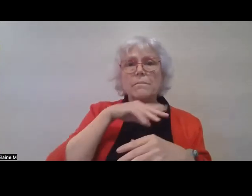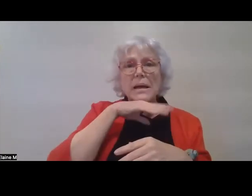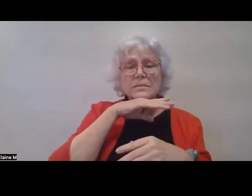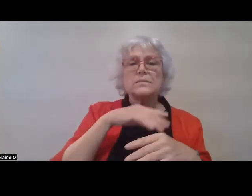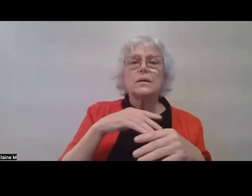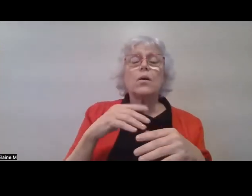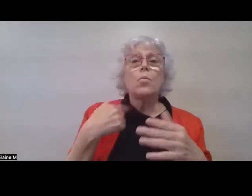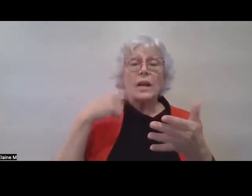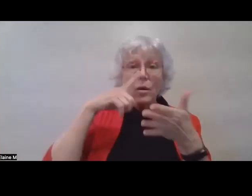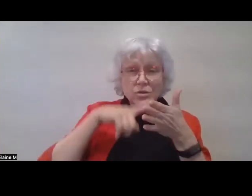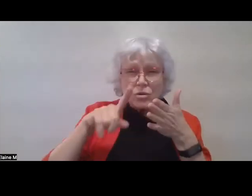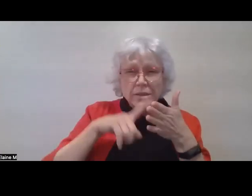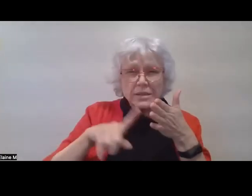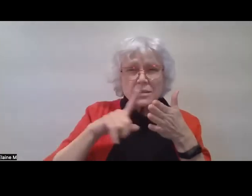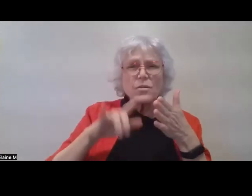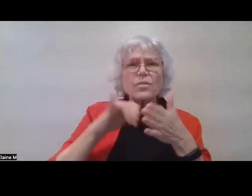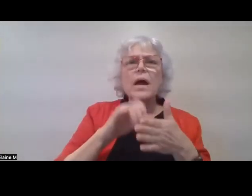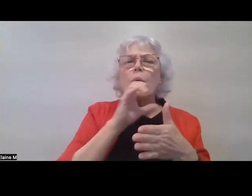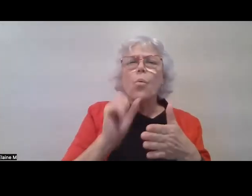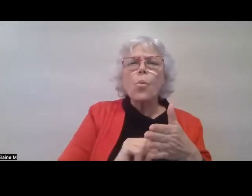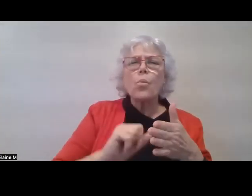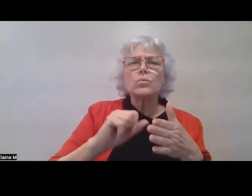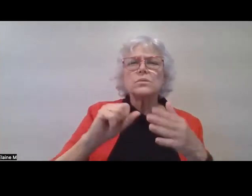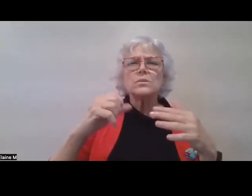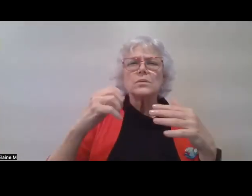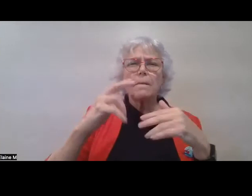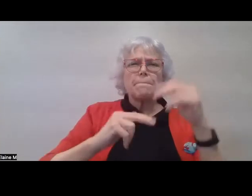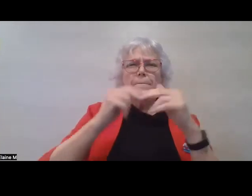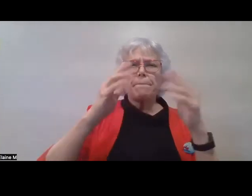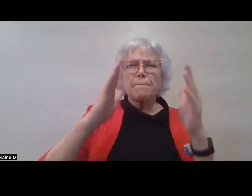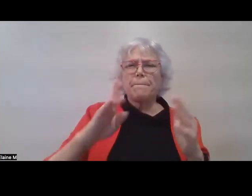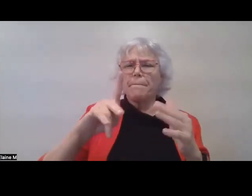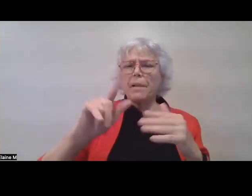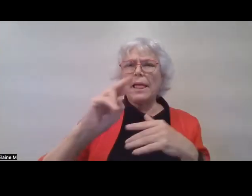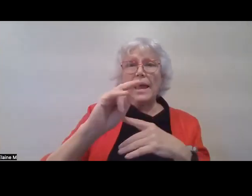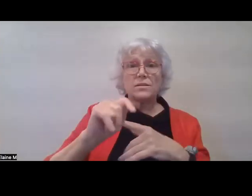this old plant, was that when it was in operation and